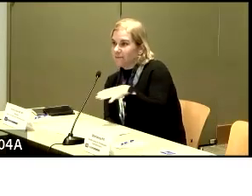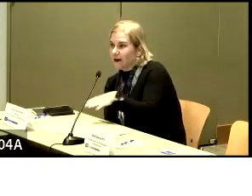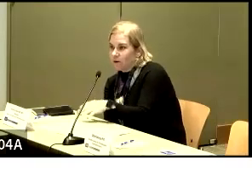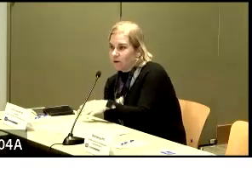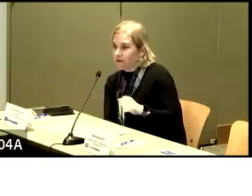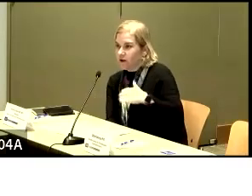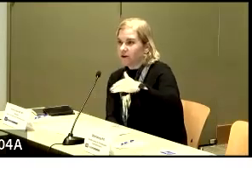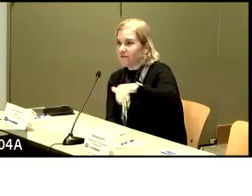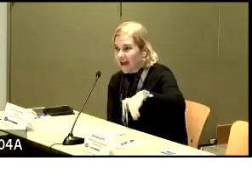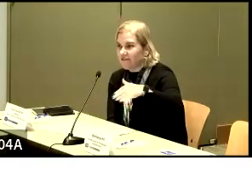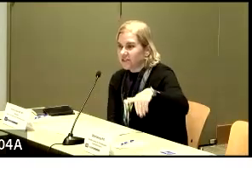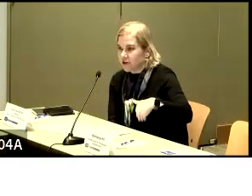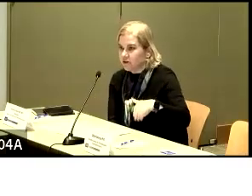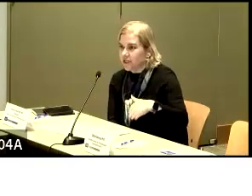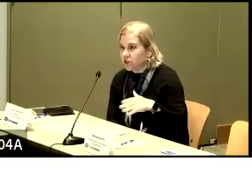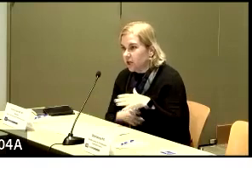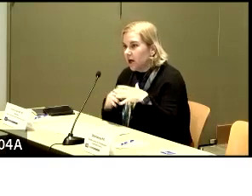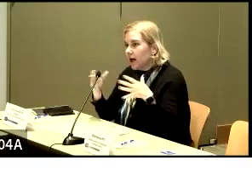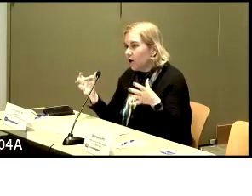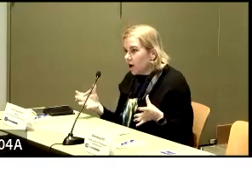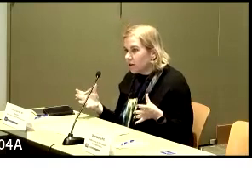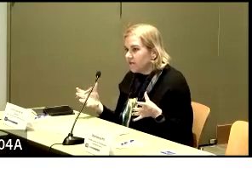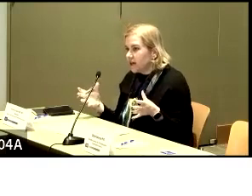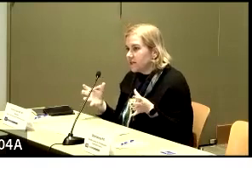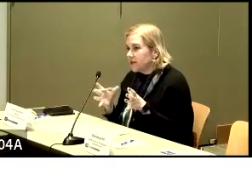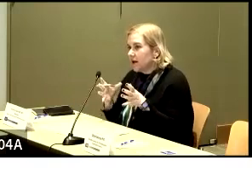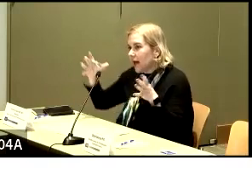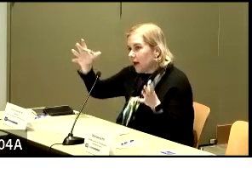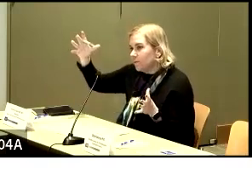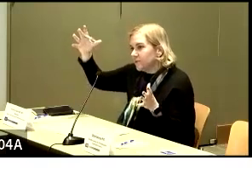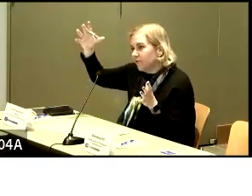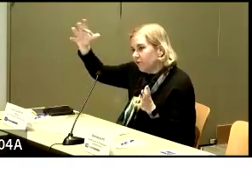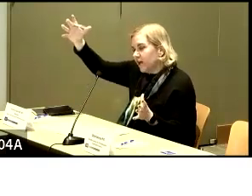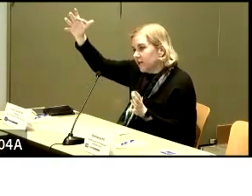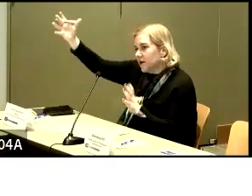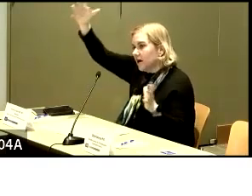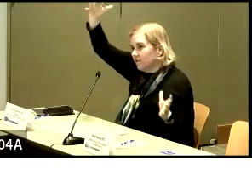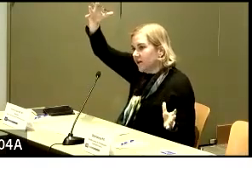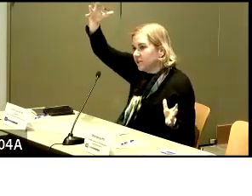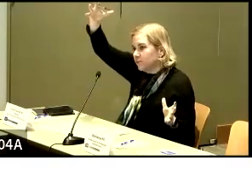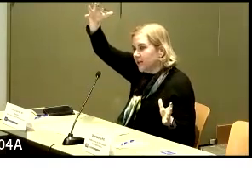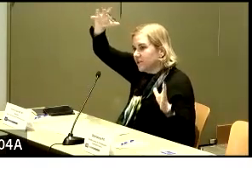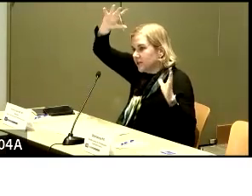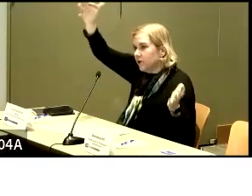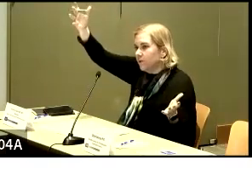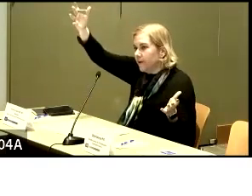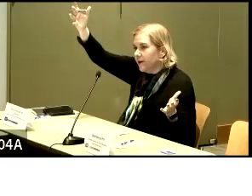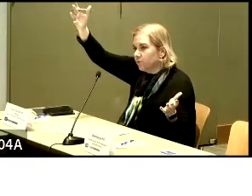about where people are falling off and having standardization. And all of this helps fit the non-infectious spaces into a place